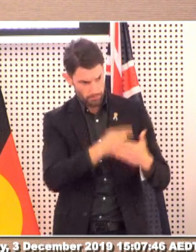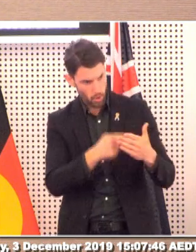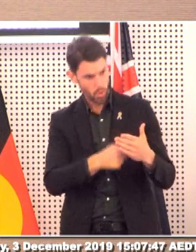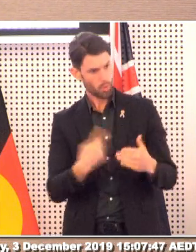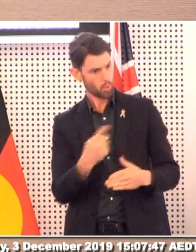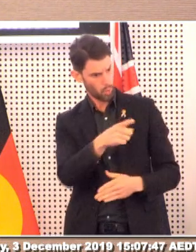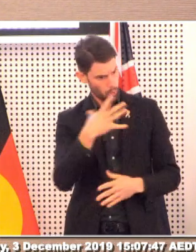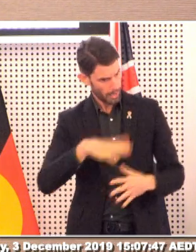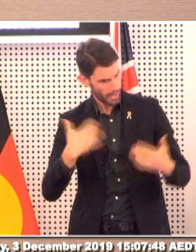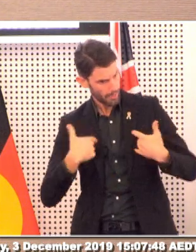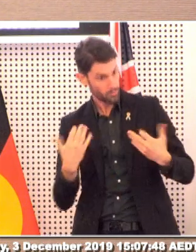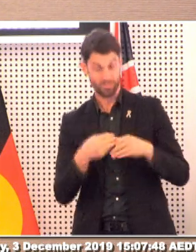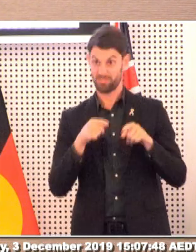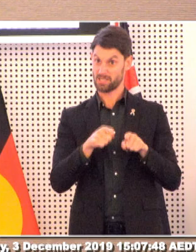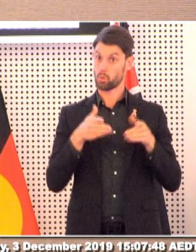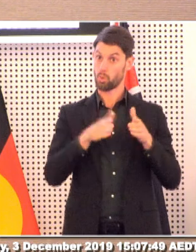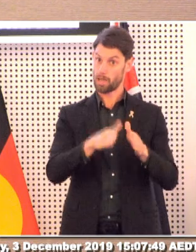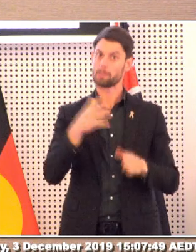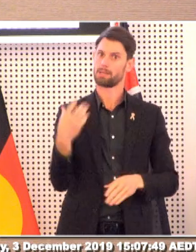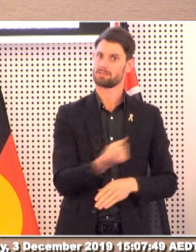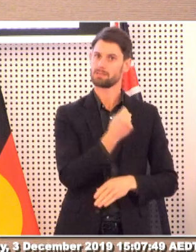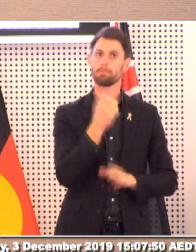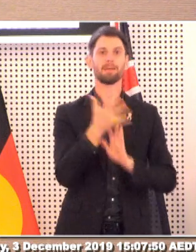So a genuine person-centred approach.